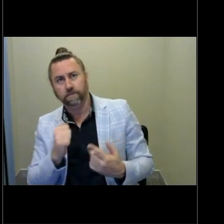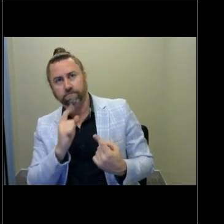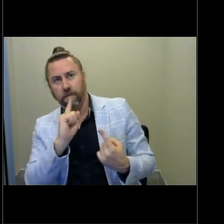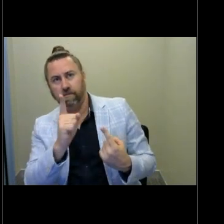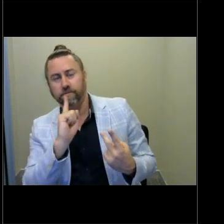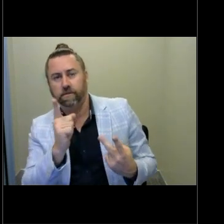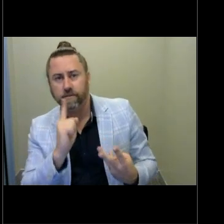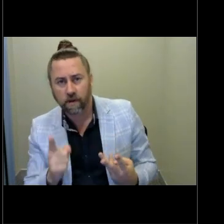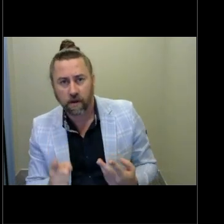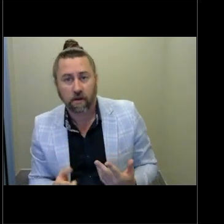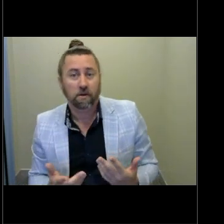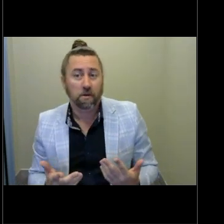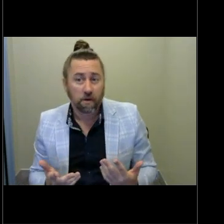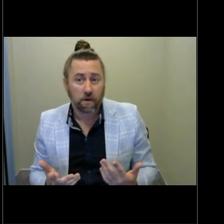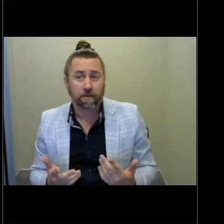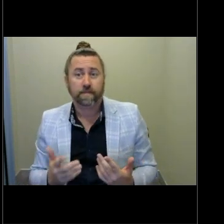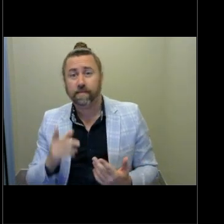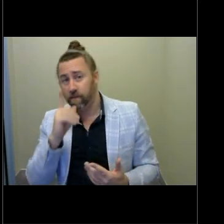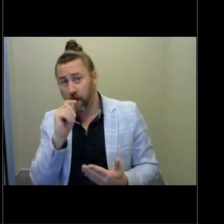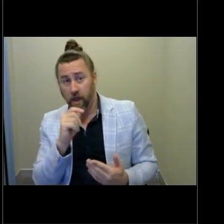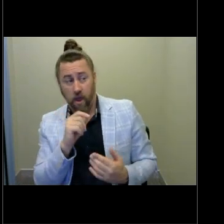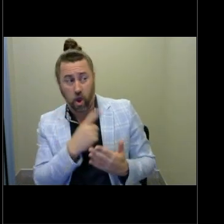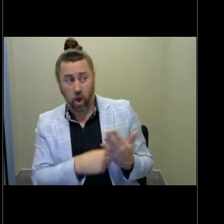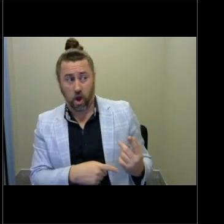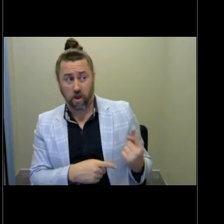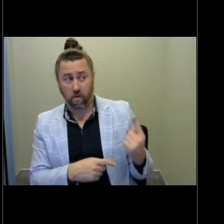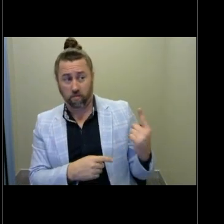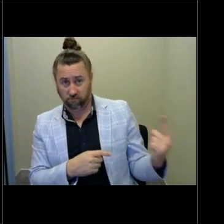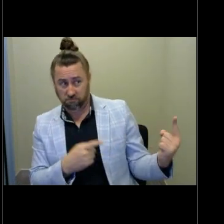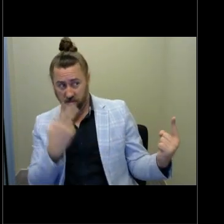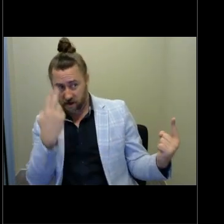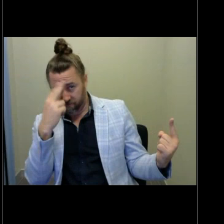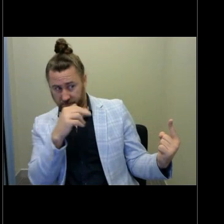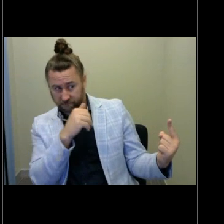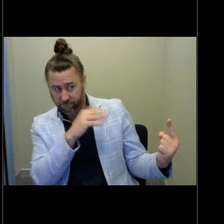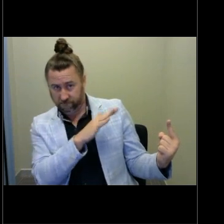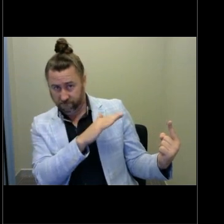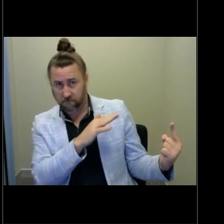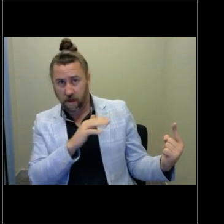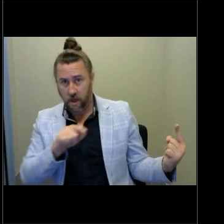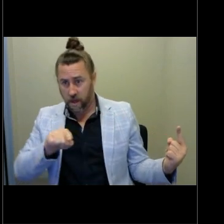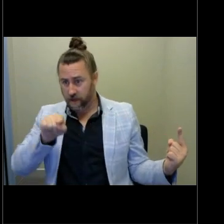any people additionally to be protected, making sure they're flagged if there's any other